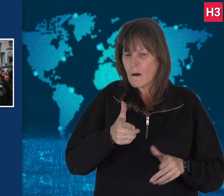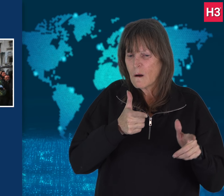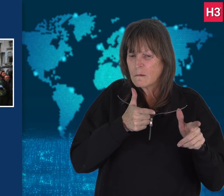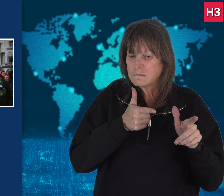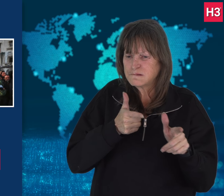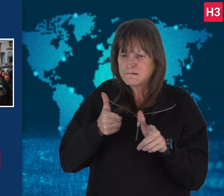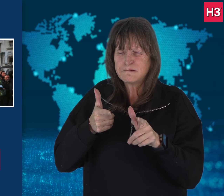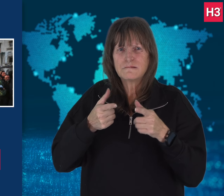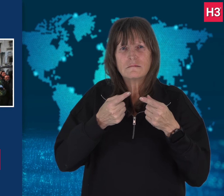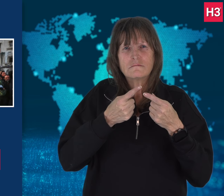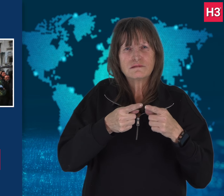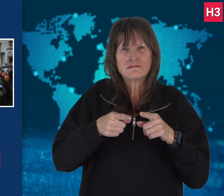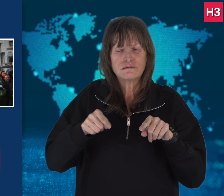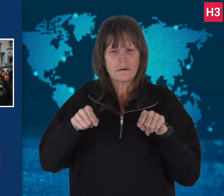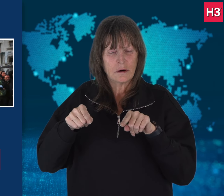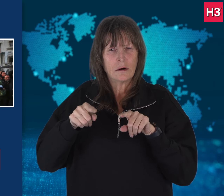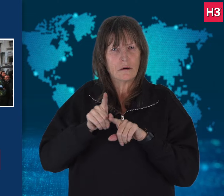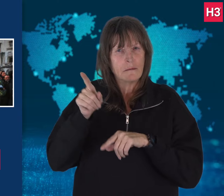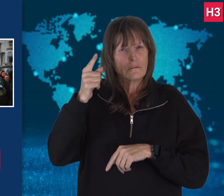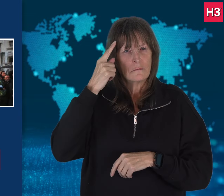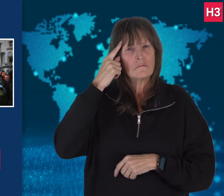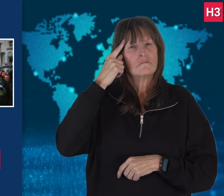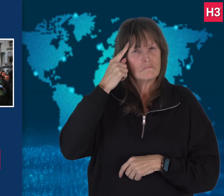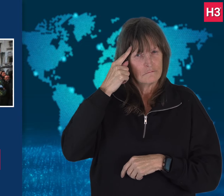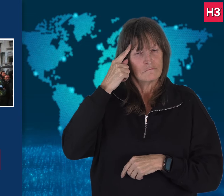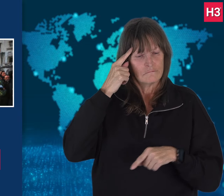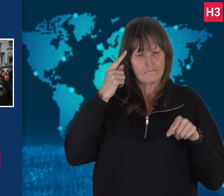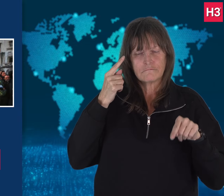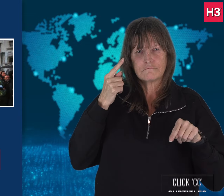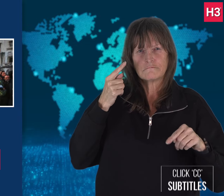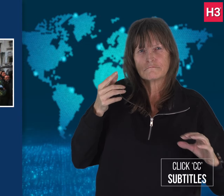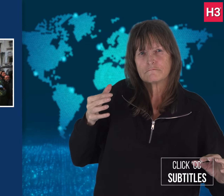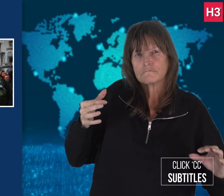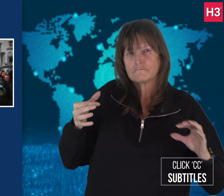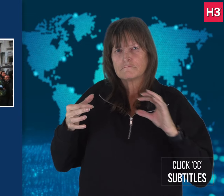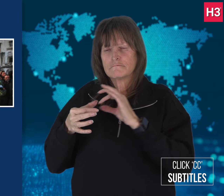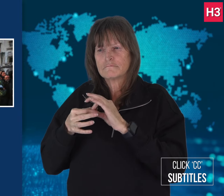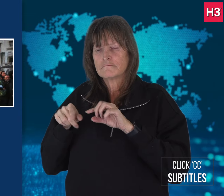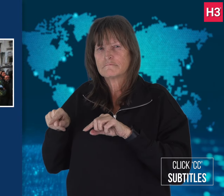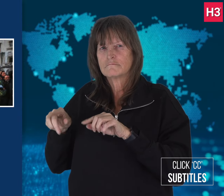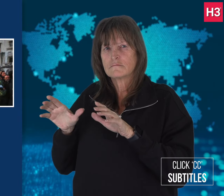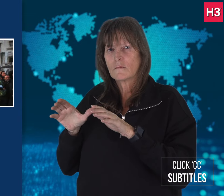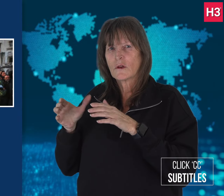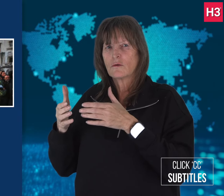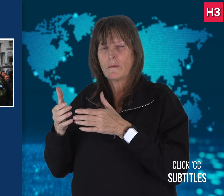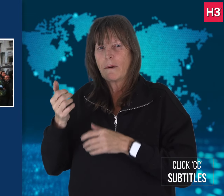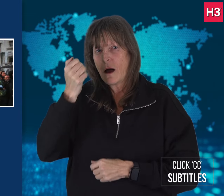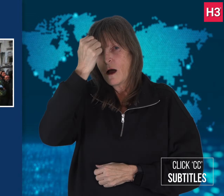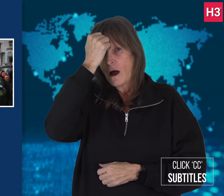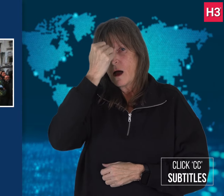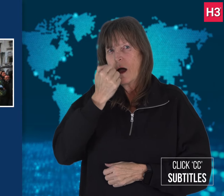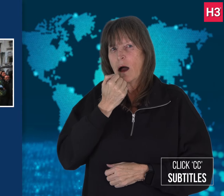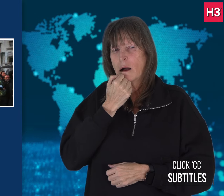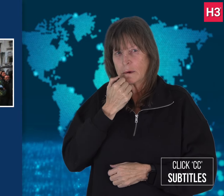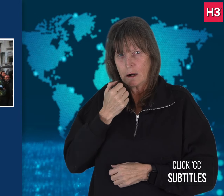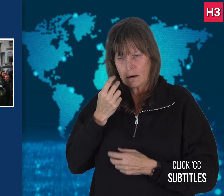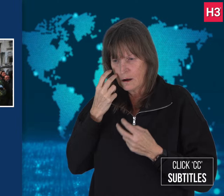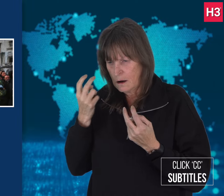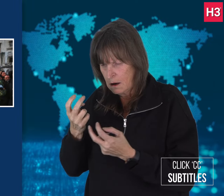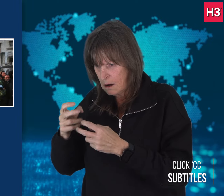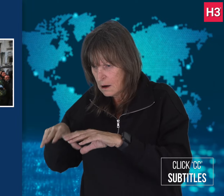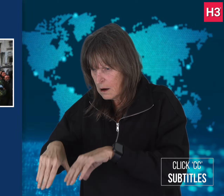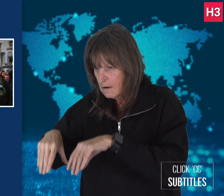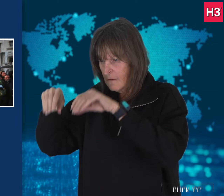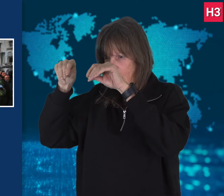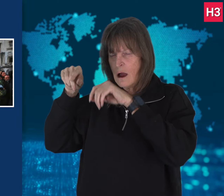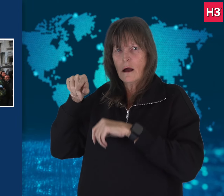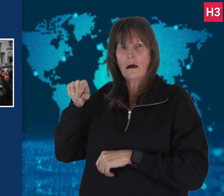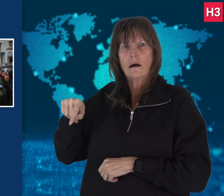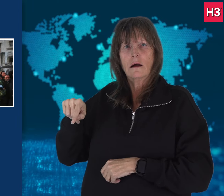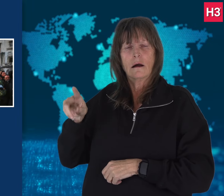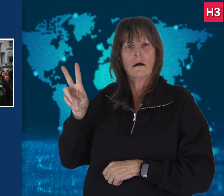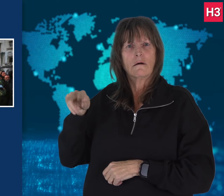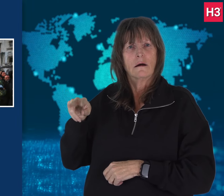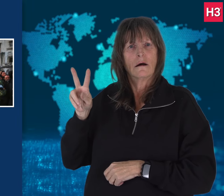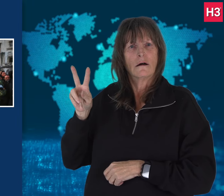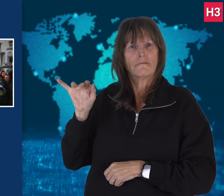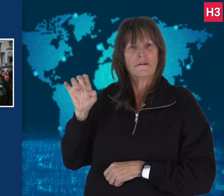Weapons believed to be linked to the group Hamas were discovered in Vienna, Austria.